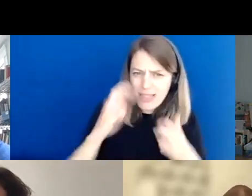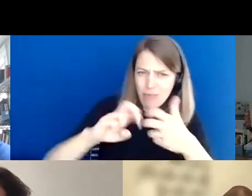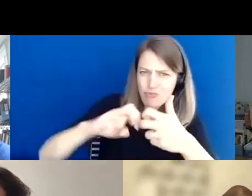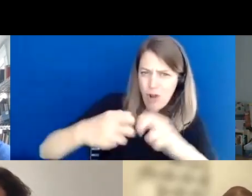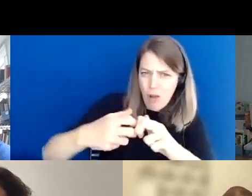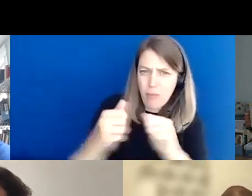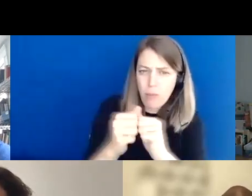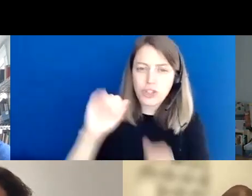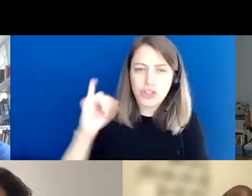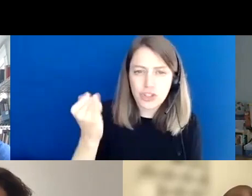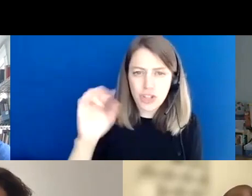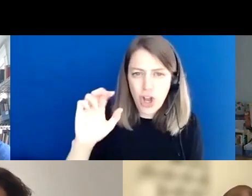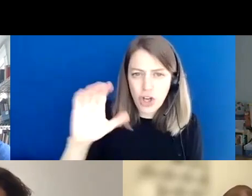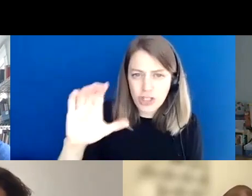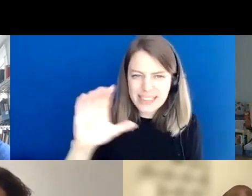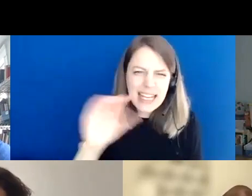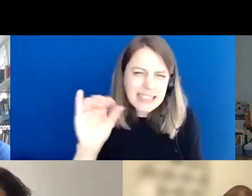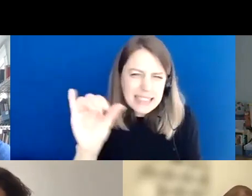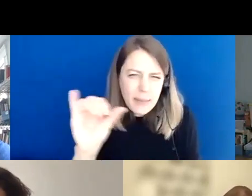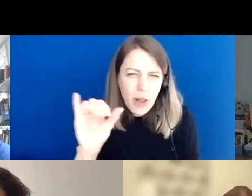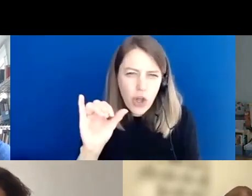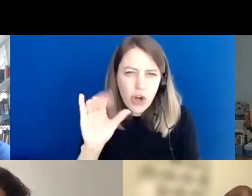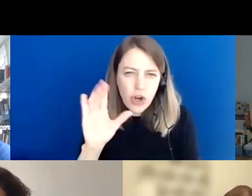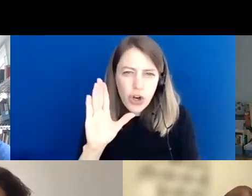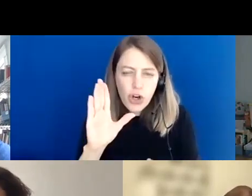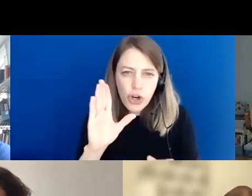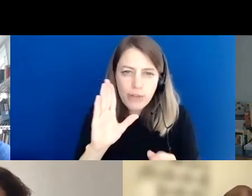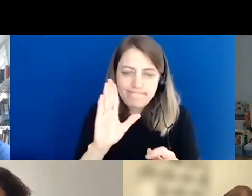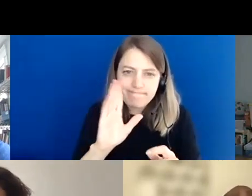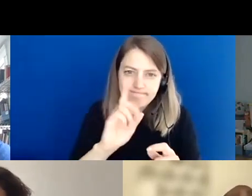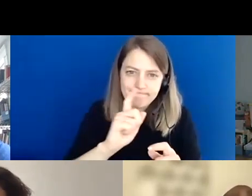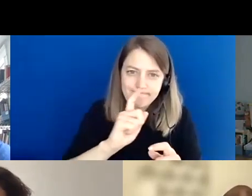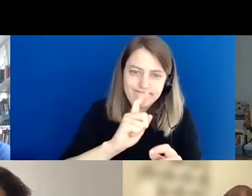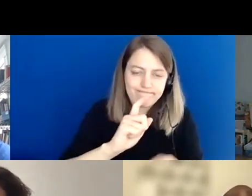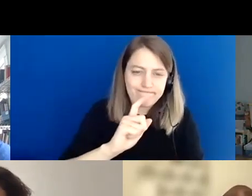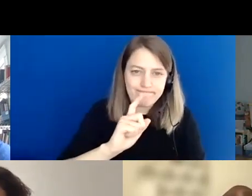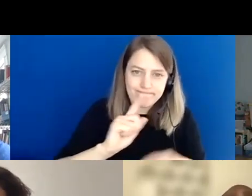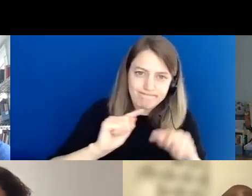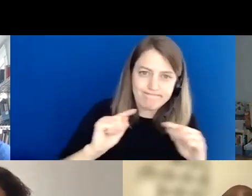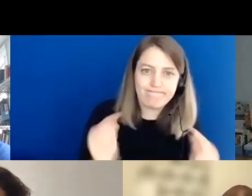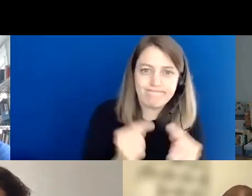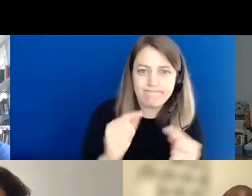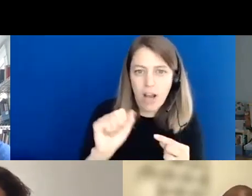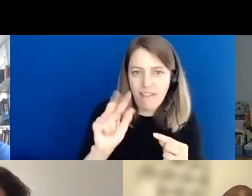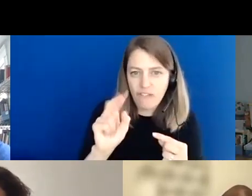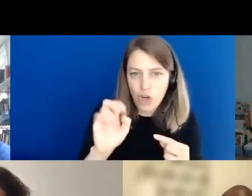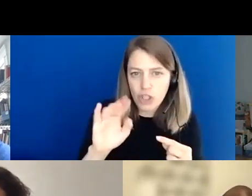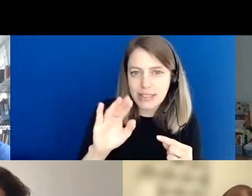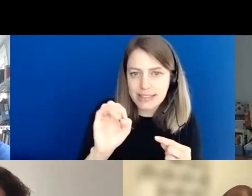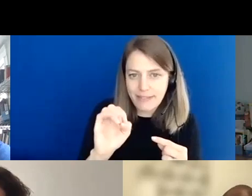and similar aversive methods is that they're unjustifiable. The philosopher, T M Scanlon,